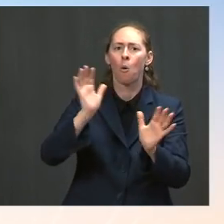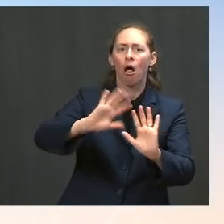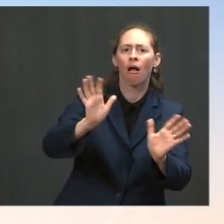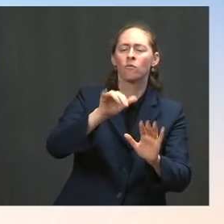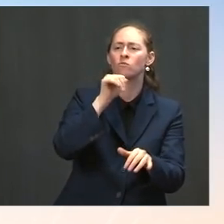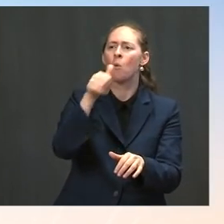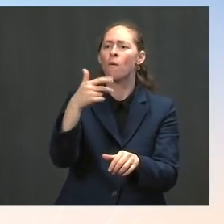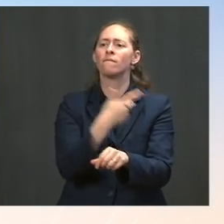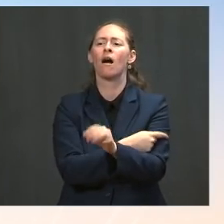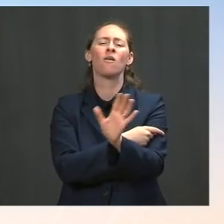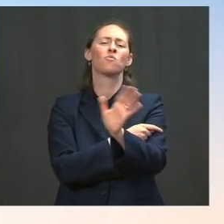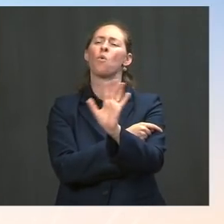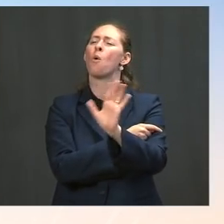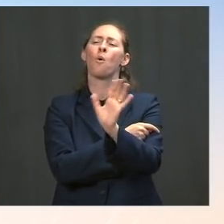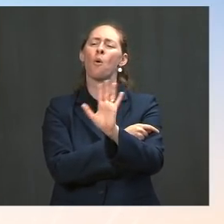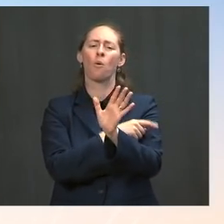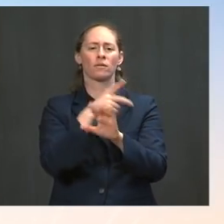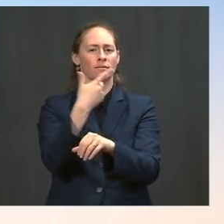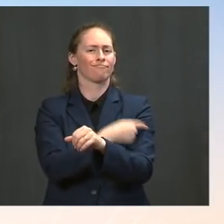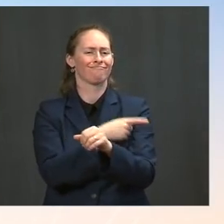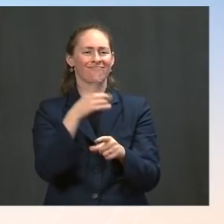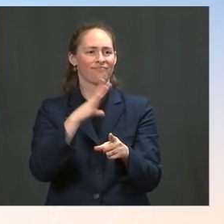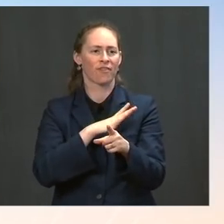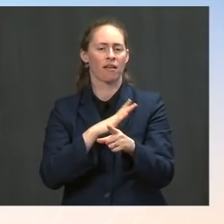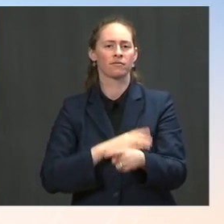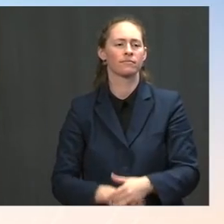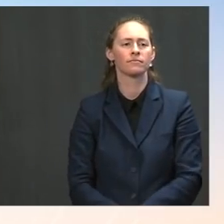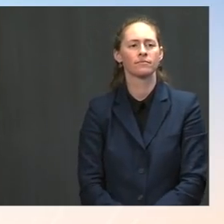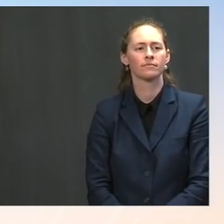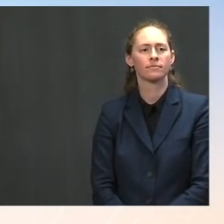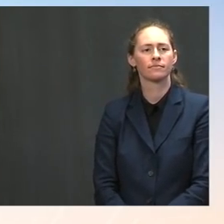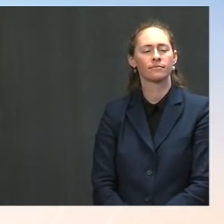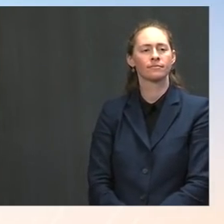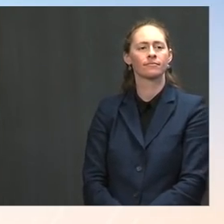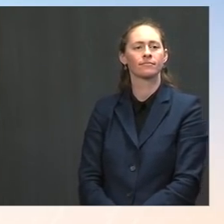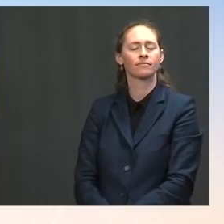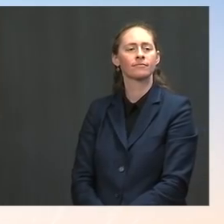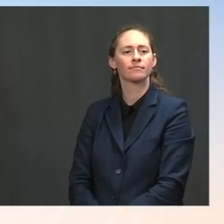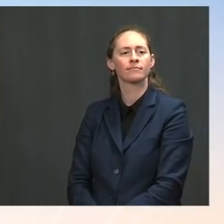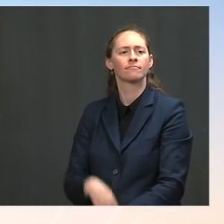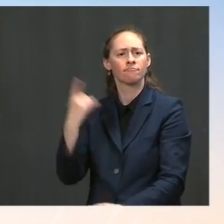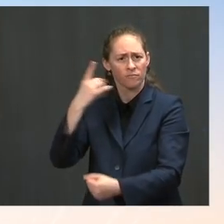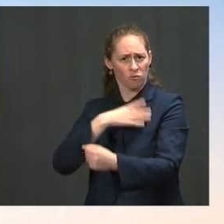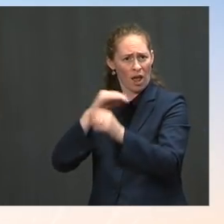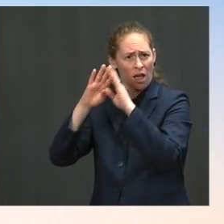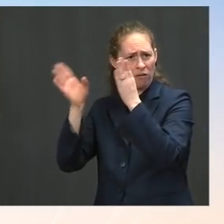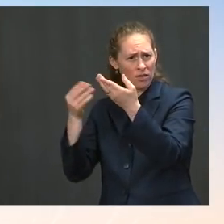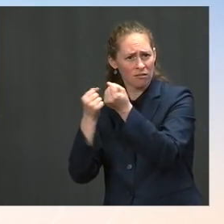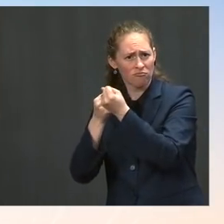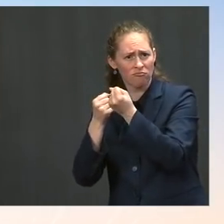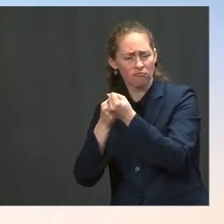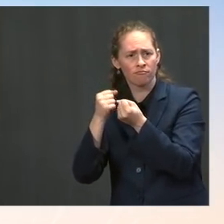Go ahead. The Press: So, does the White House support using revenue raised by rolling back the Trump-era Medicaid